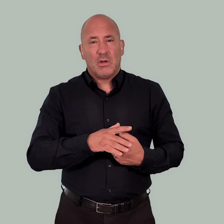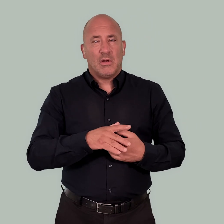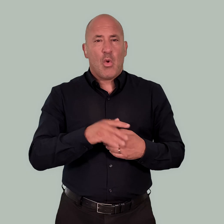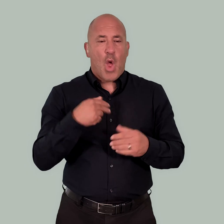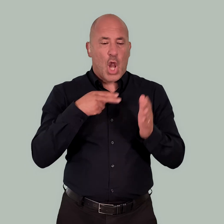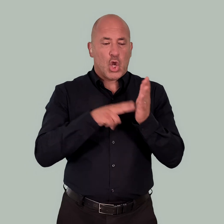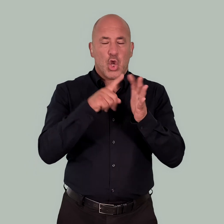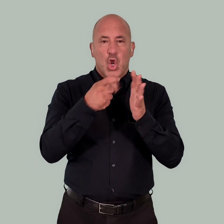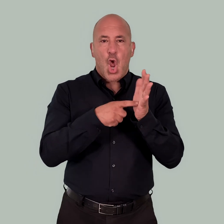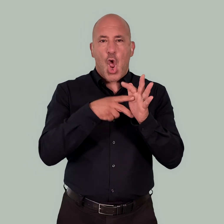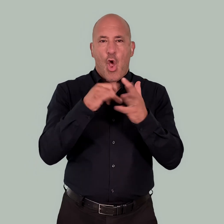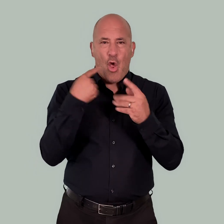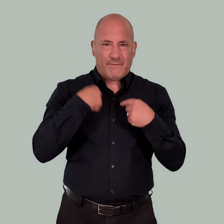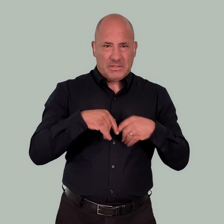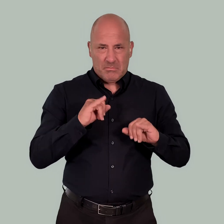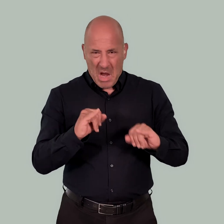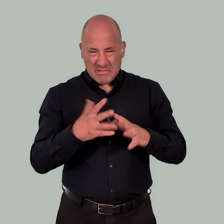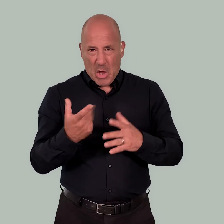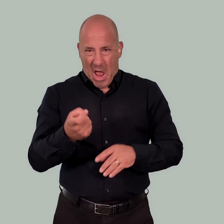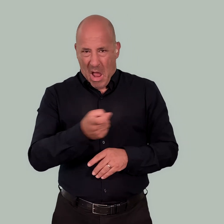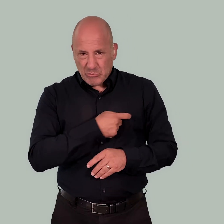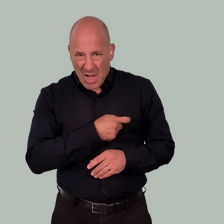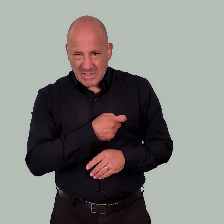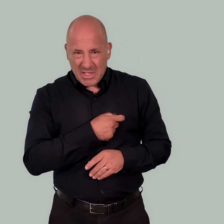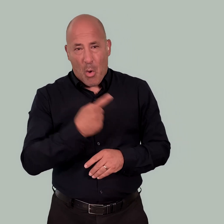citing ‘depression, bad nerves or anxiety’